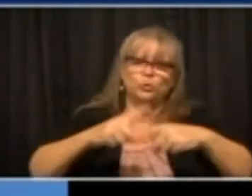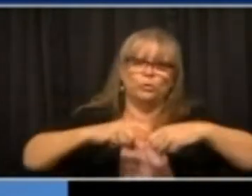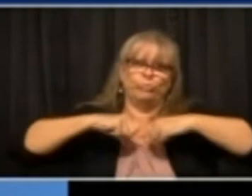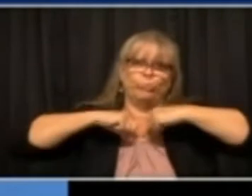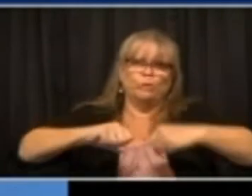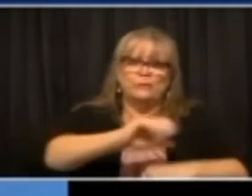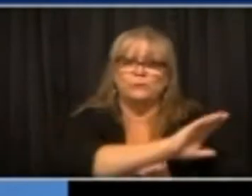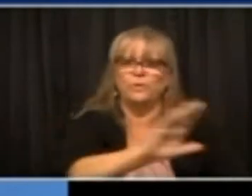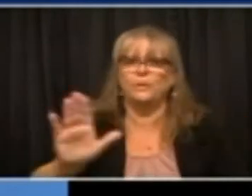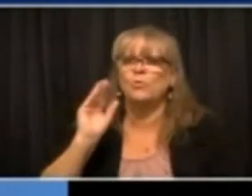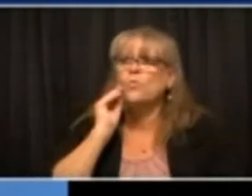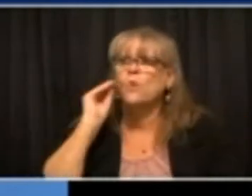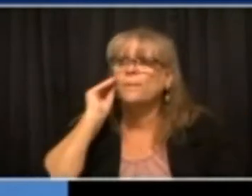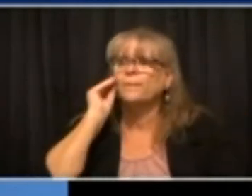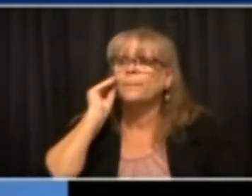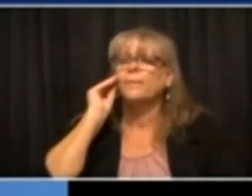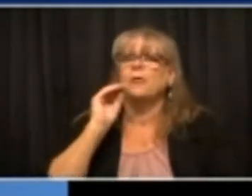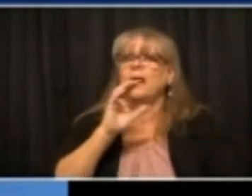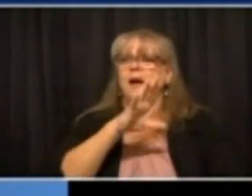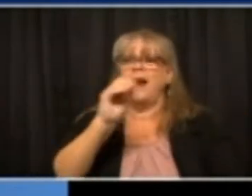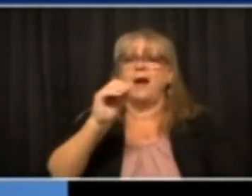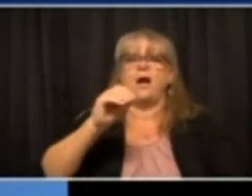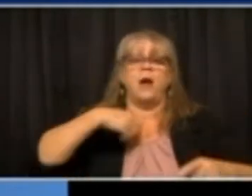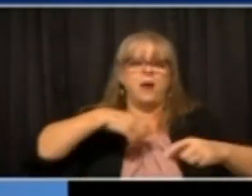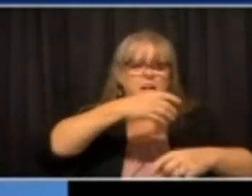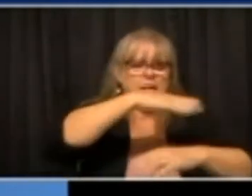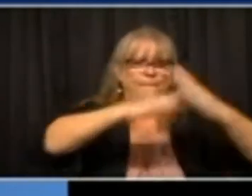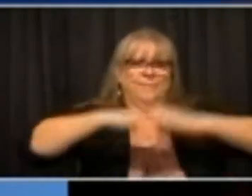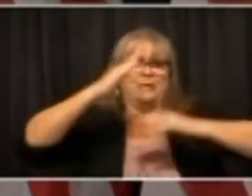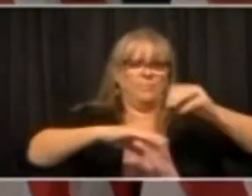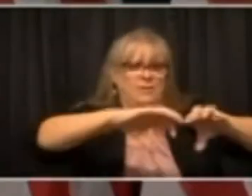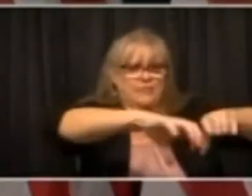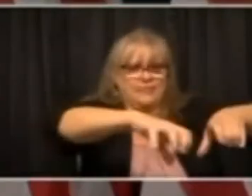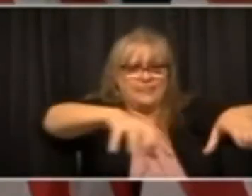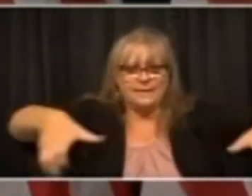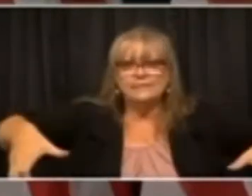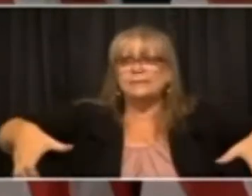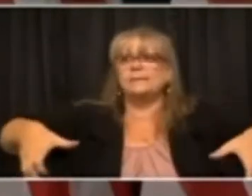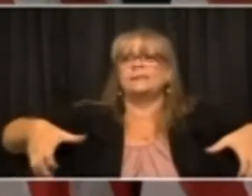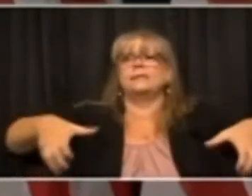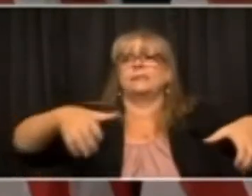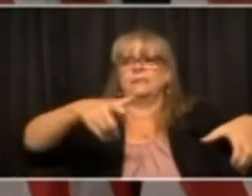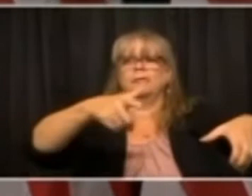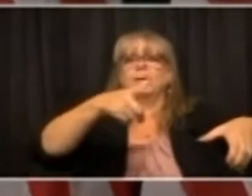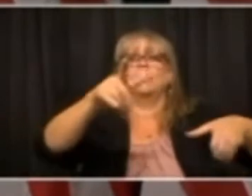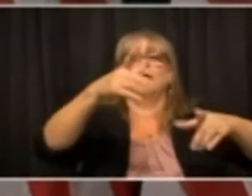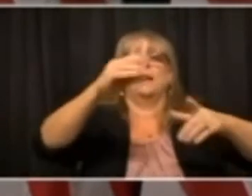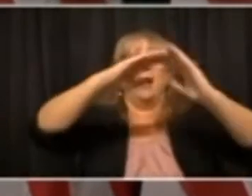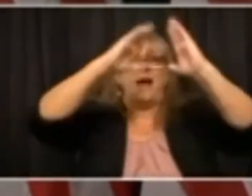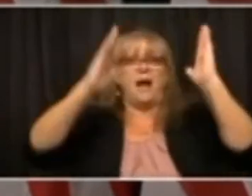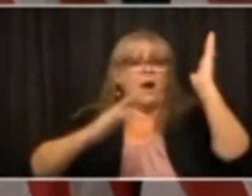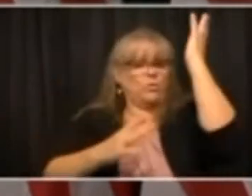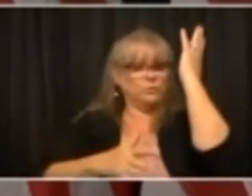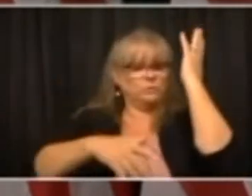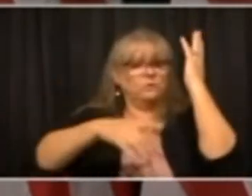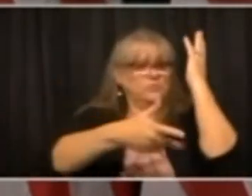breaks clearing brush removing trees setting up fire fire lines around houses um